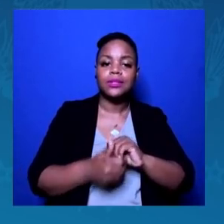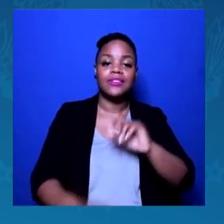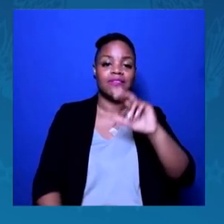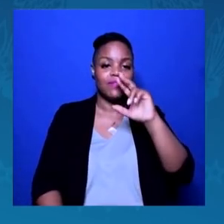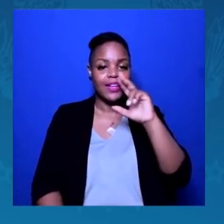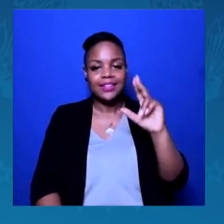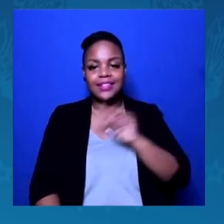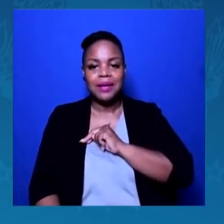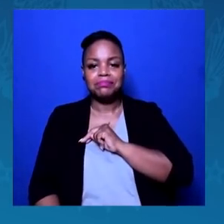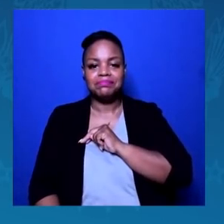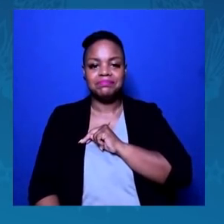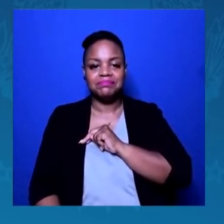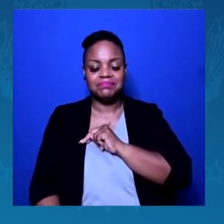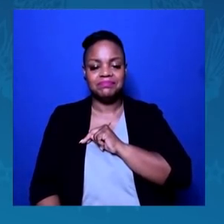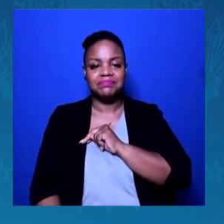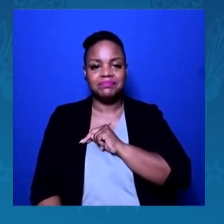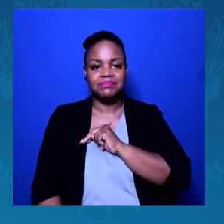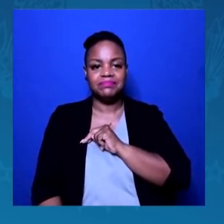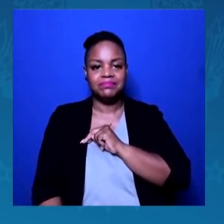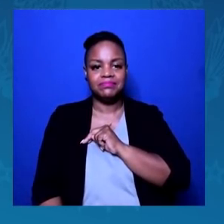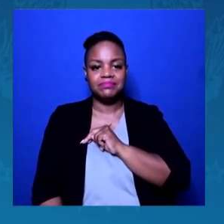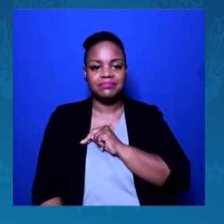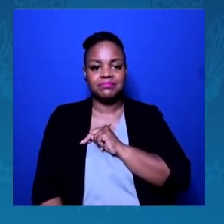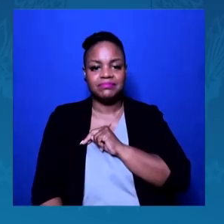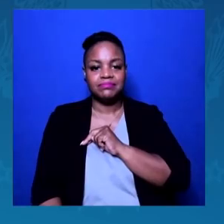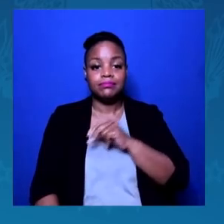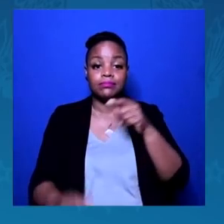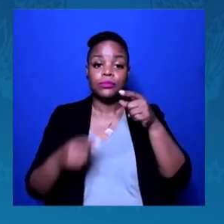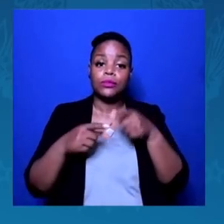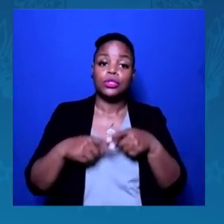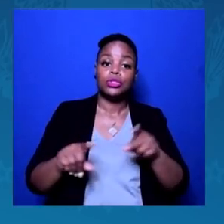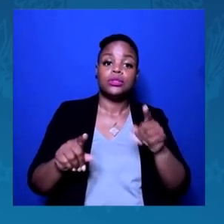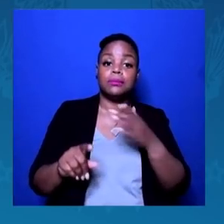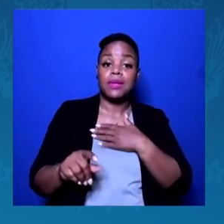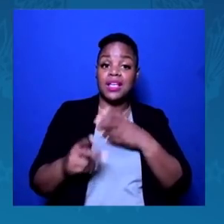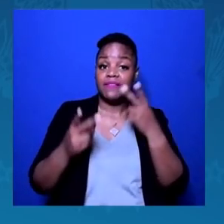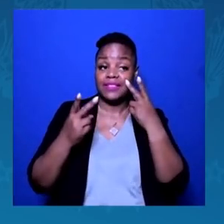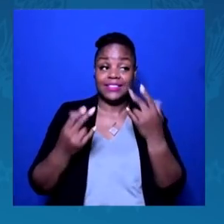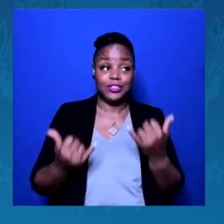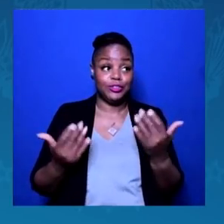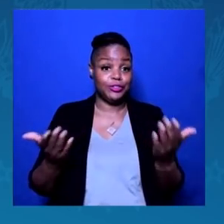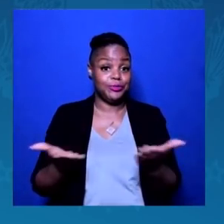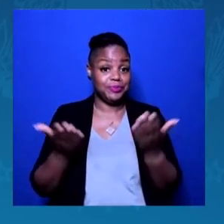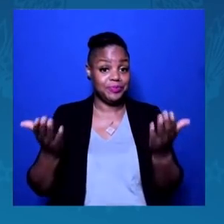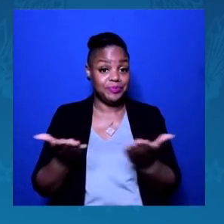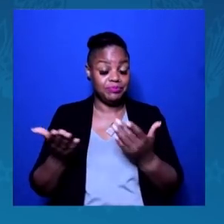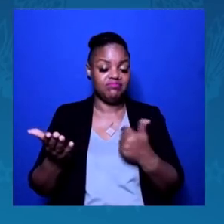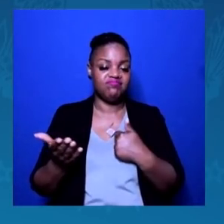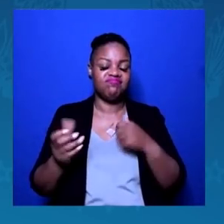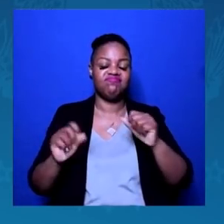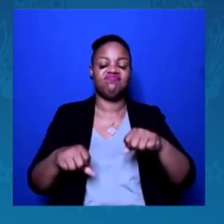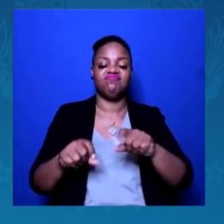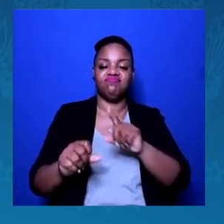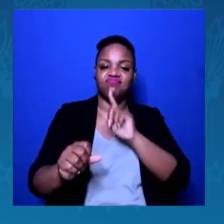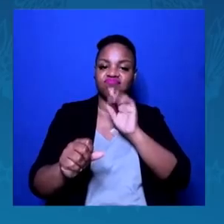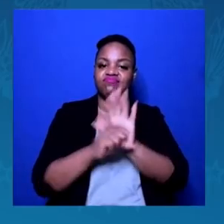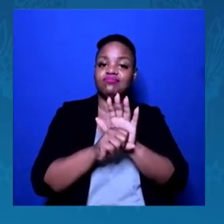I also reaffirmed the commitment that the United States has to our common vision for a free and open